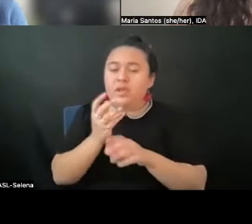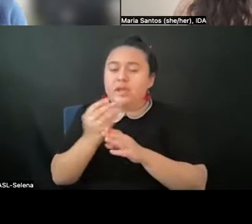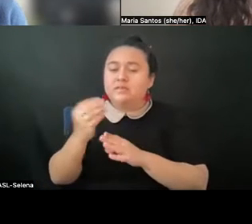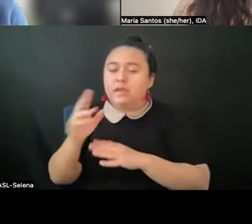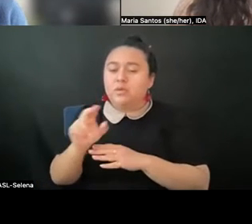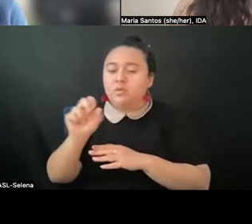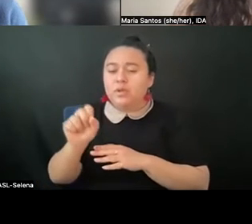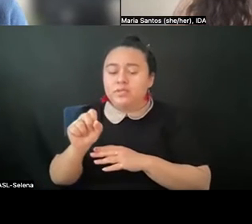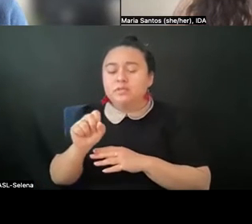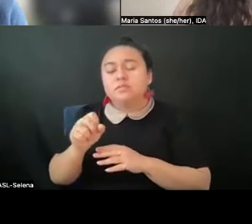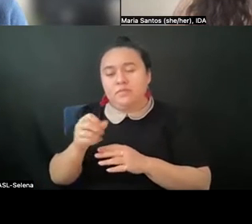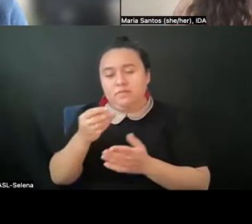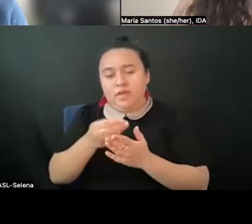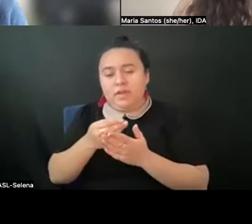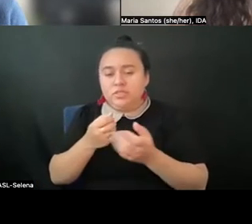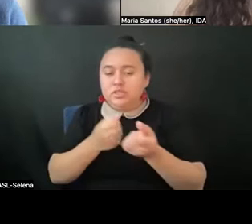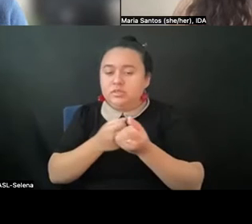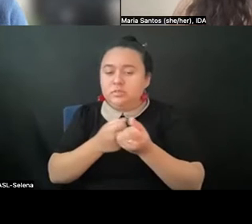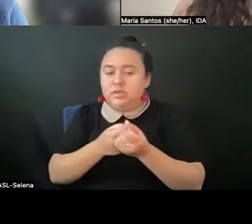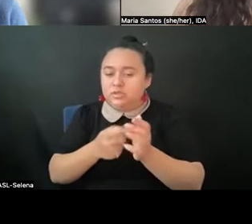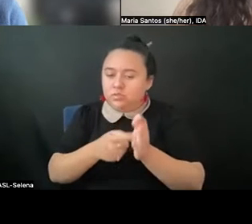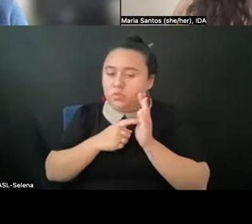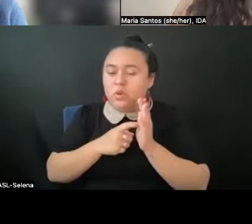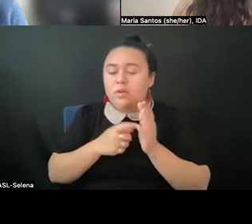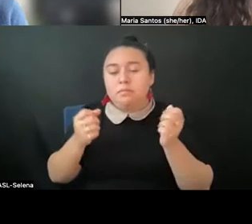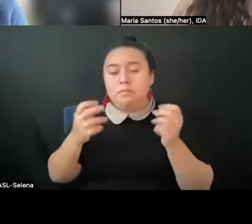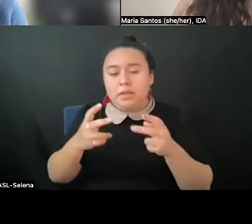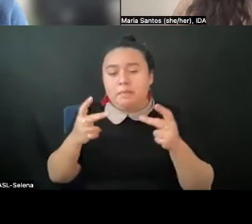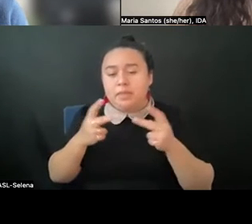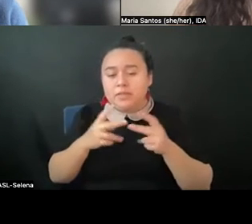There are a lot of institutions that provide fiscal sponsorship.